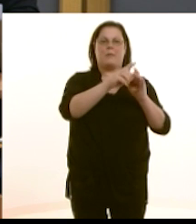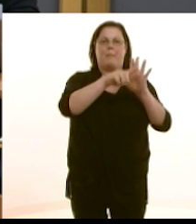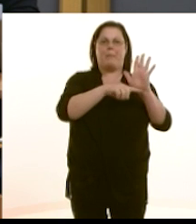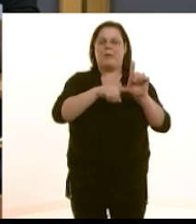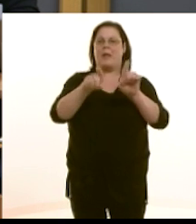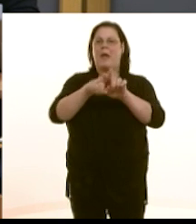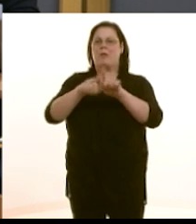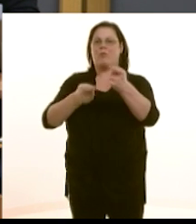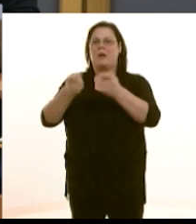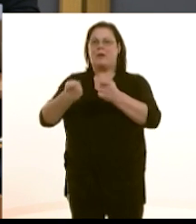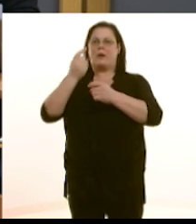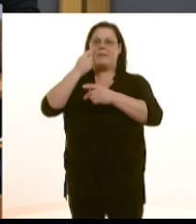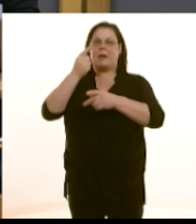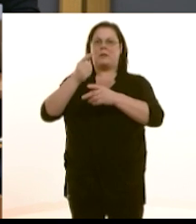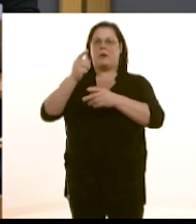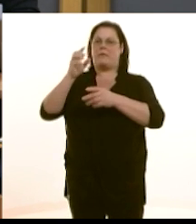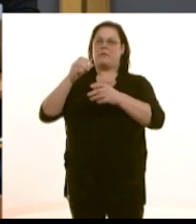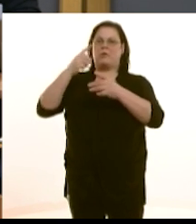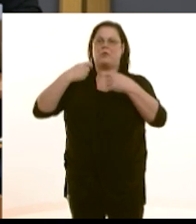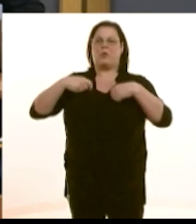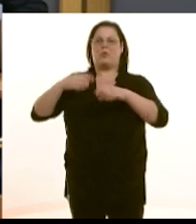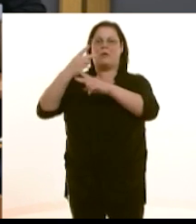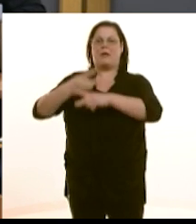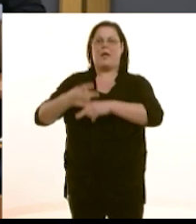Social Care (Wales) Bill were given Royal Assent on 18 January.